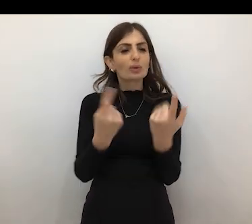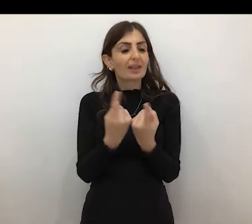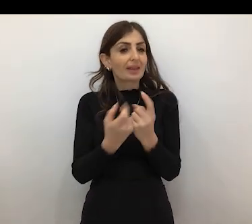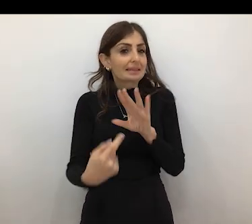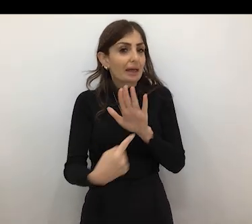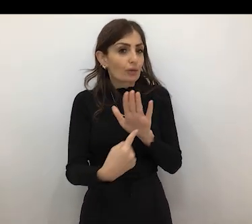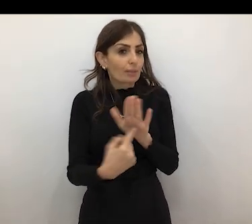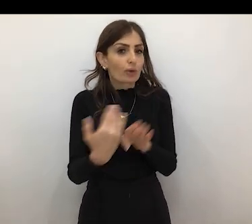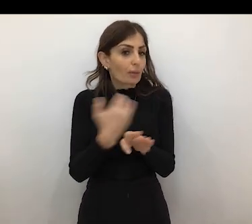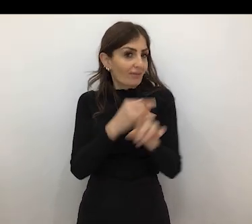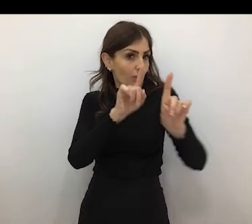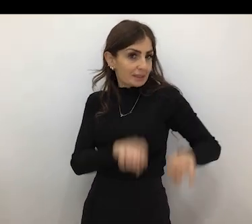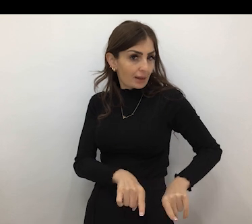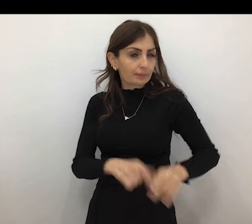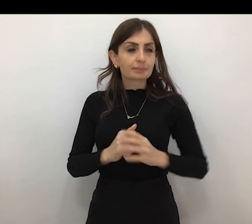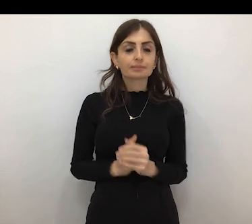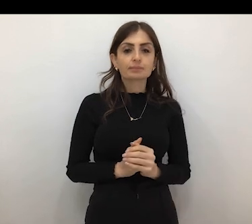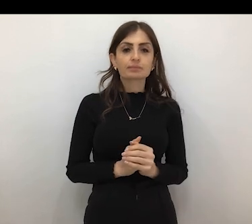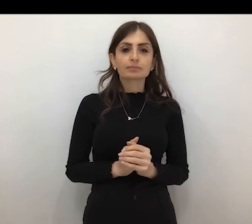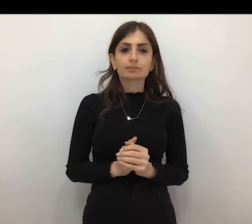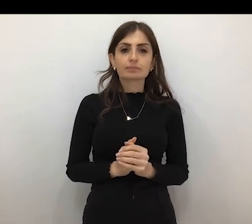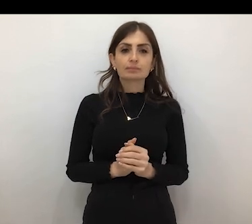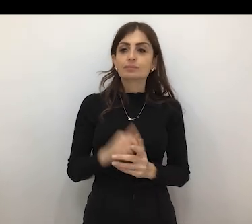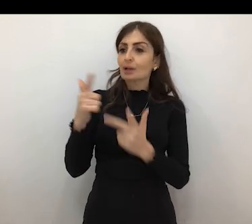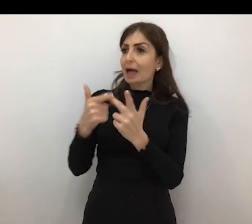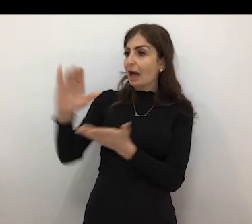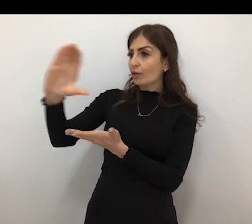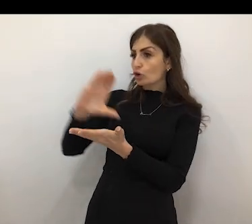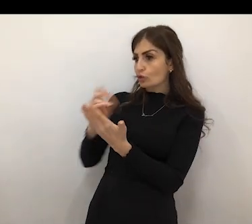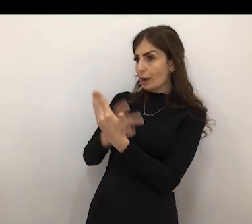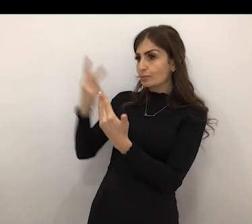important points to flag before we run through the form. Unlike many other grant programs,